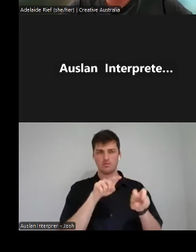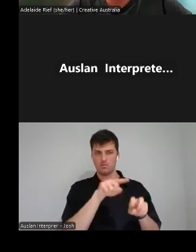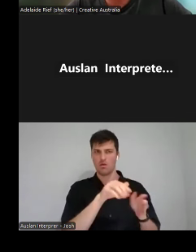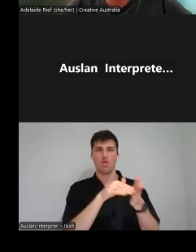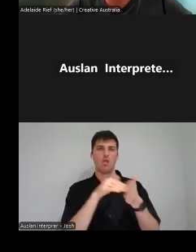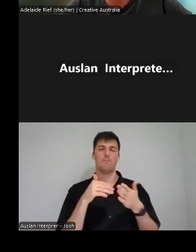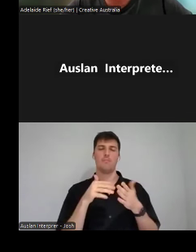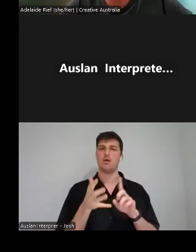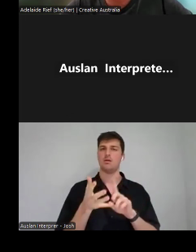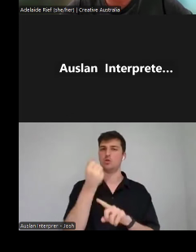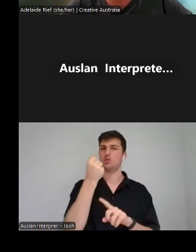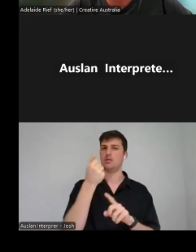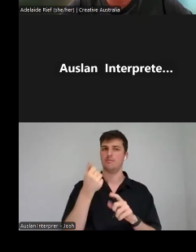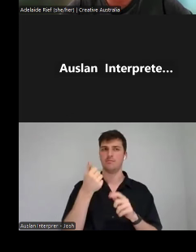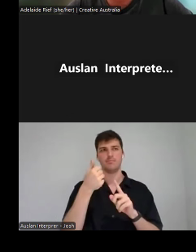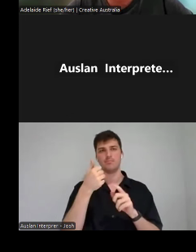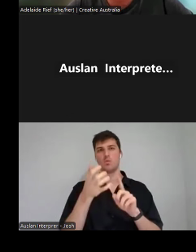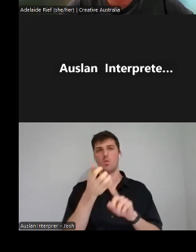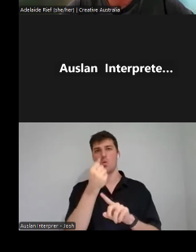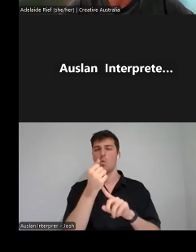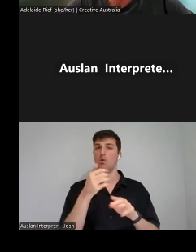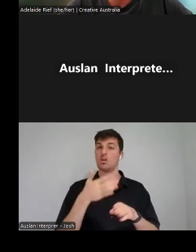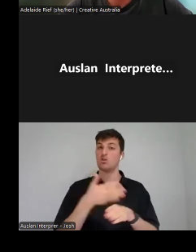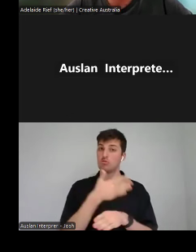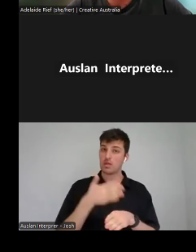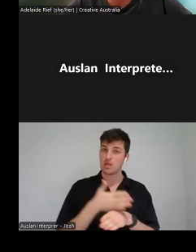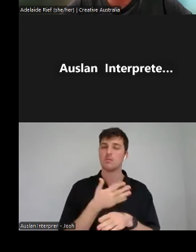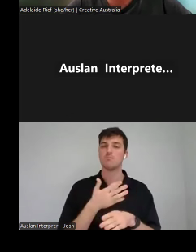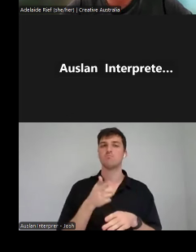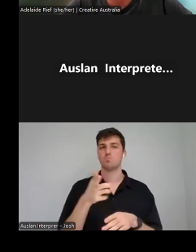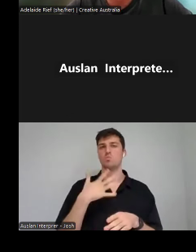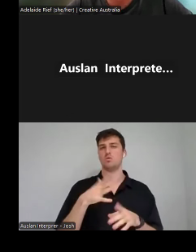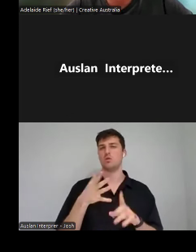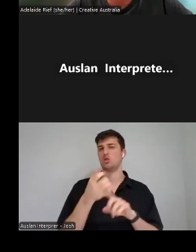career goals, the things you are interested in doing as a company Director or a Board member